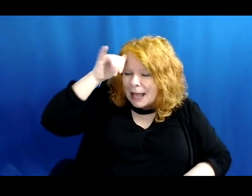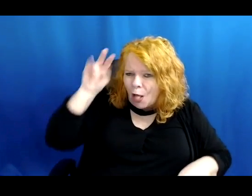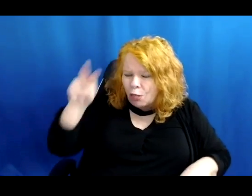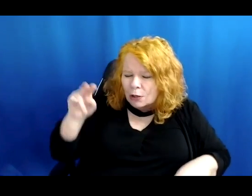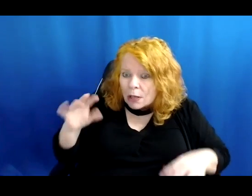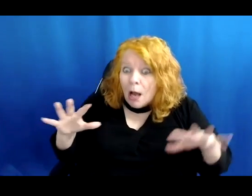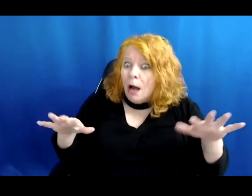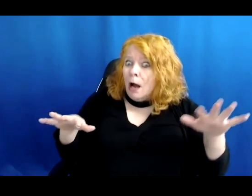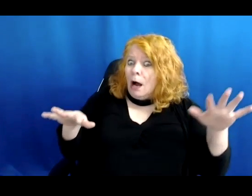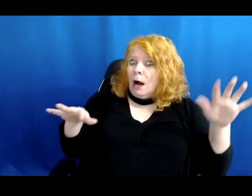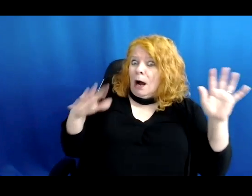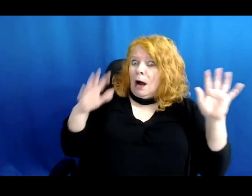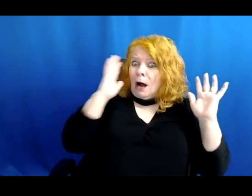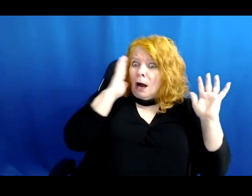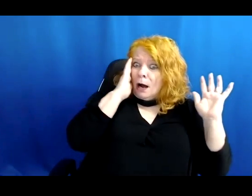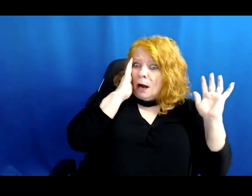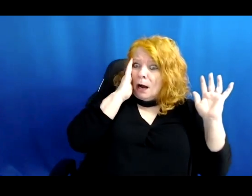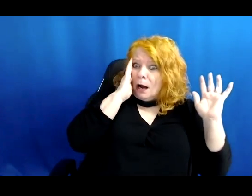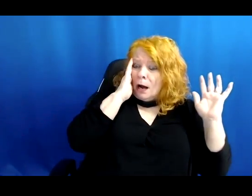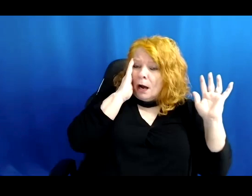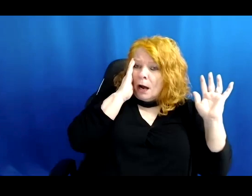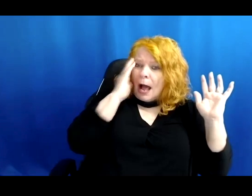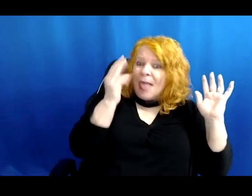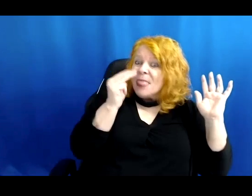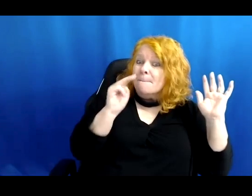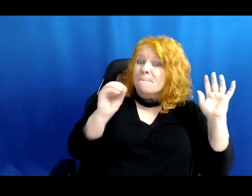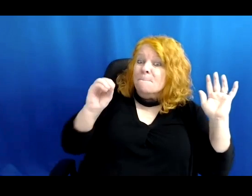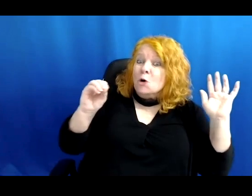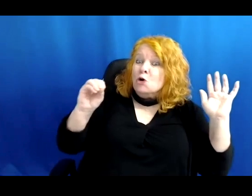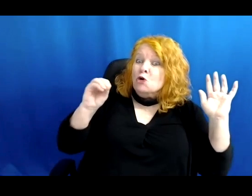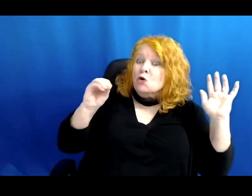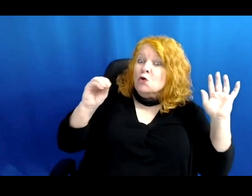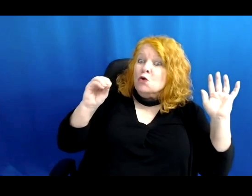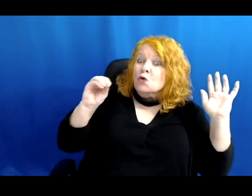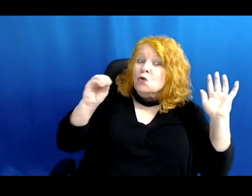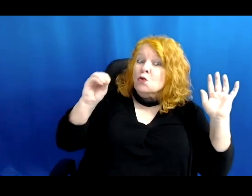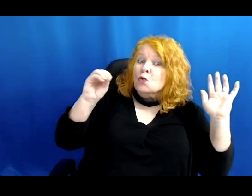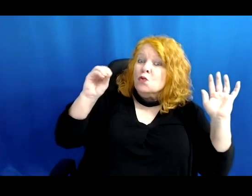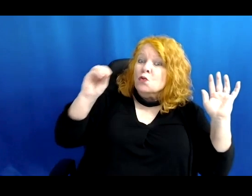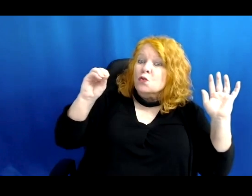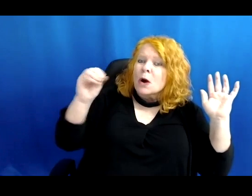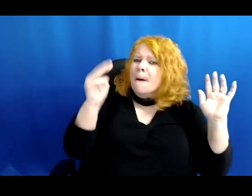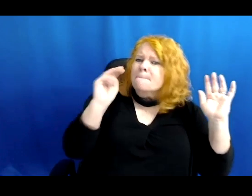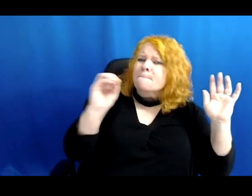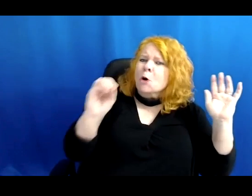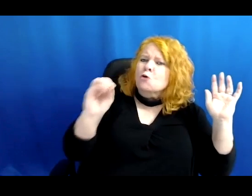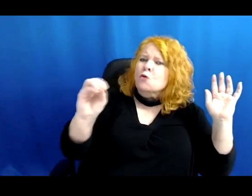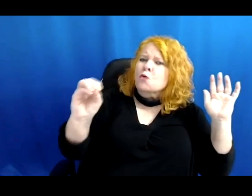“Moo” said Silly Sailor Sid. “MOOOOOOOOOO! MOOOOO!”